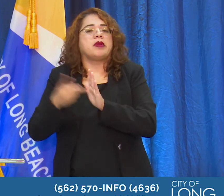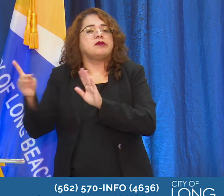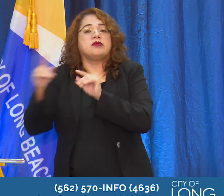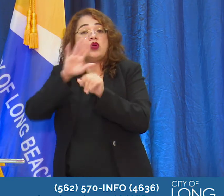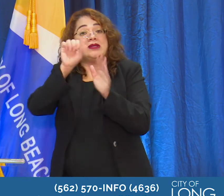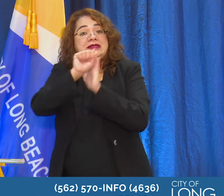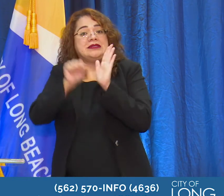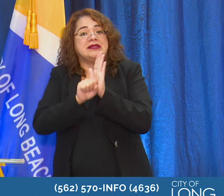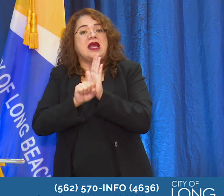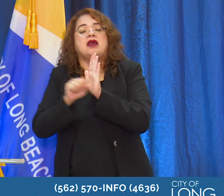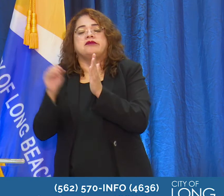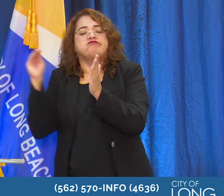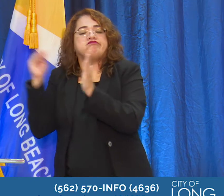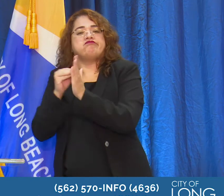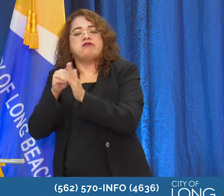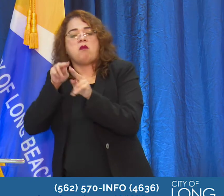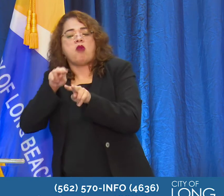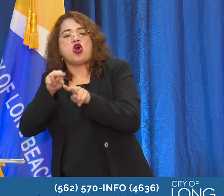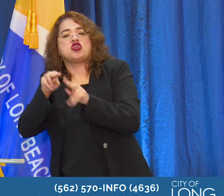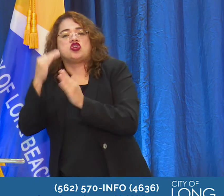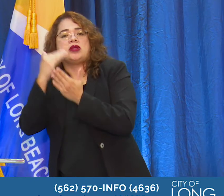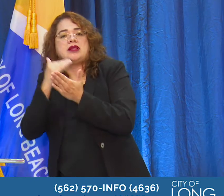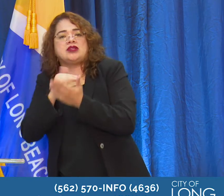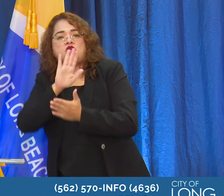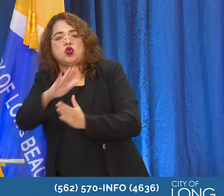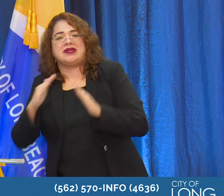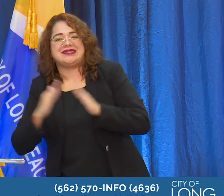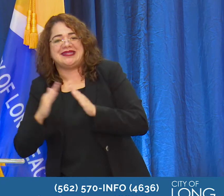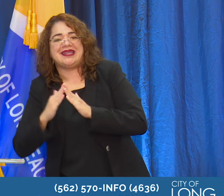community. All of the